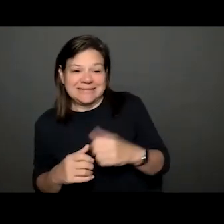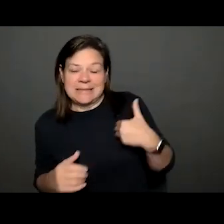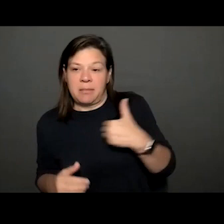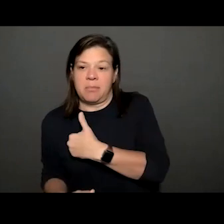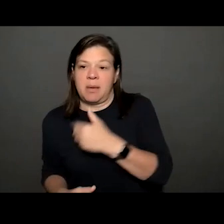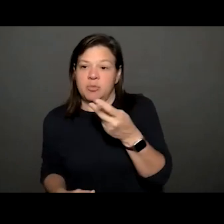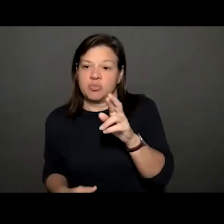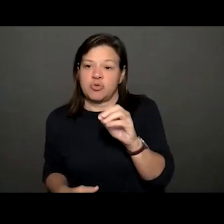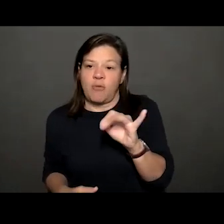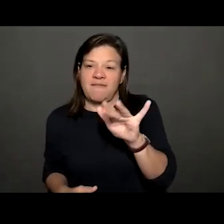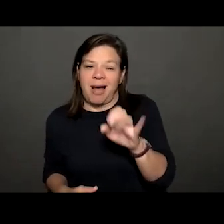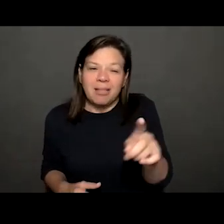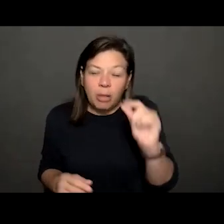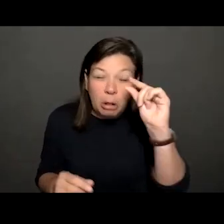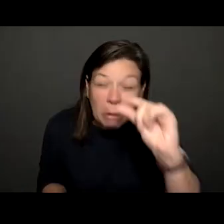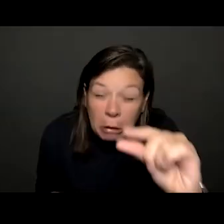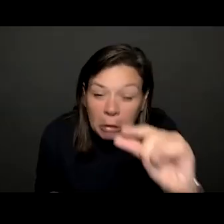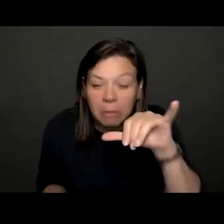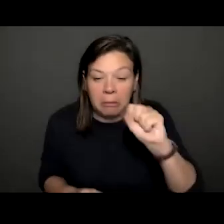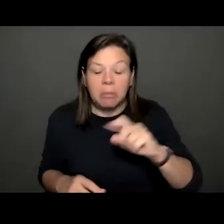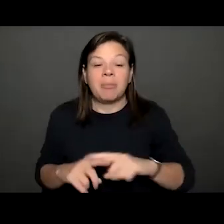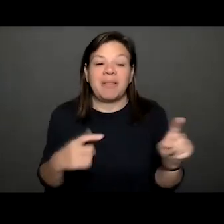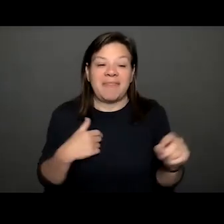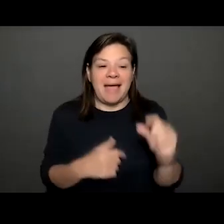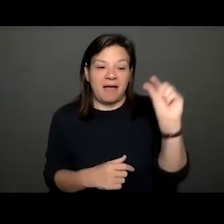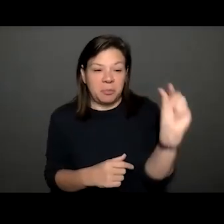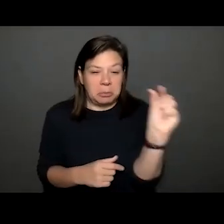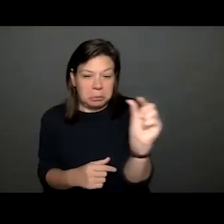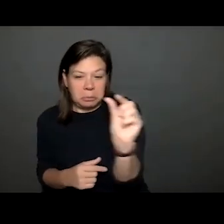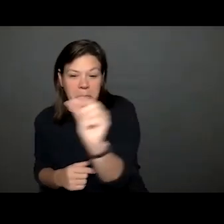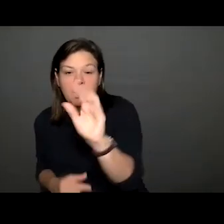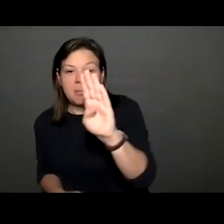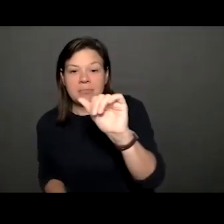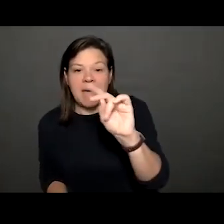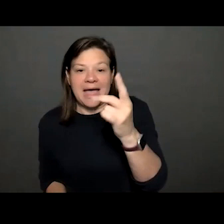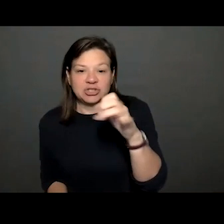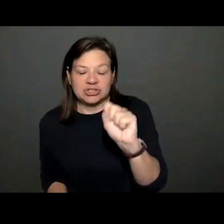OF BADGES FOR THAT USER PROFILE THAT YOU CAN SEE IS A CUSTOM PROPERTY IN HERE ASSOCIATED WITH A CONTACT RECORD.